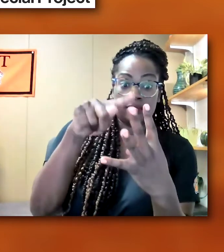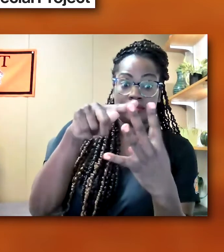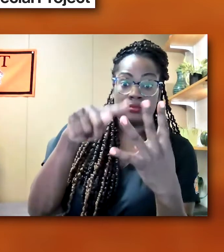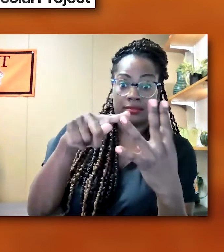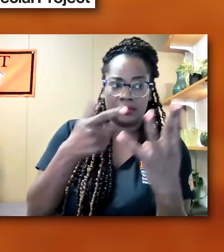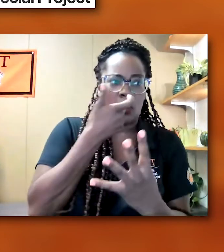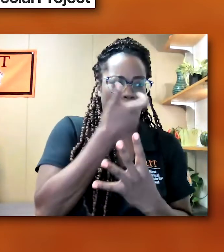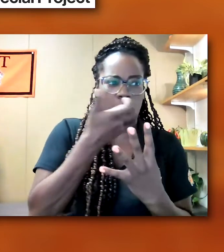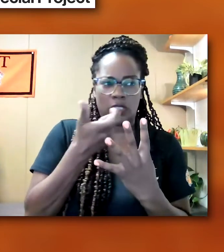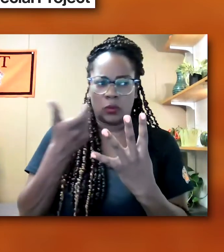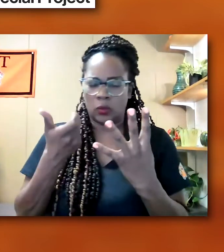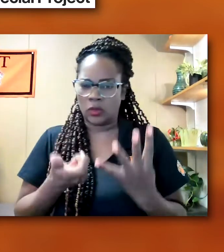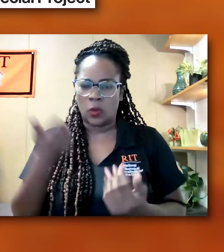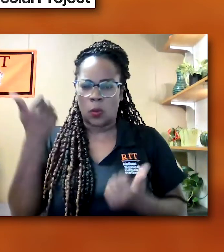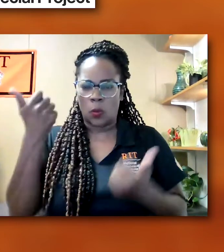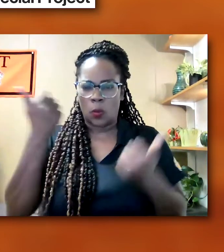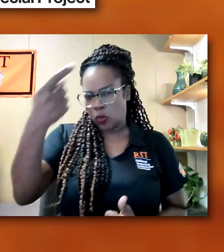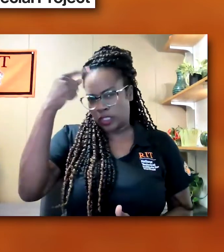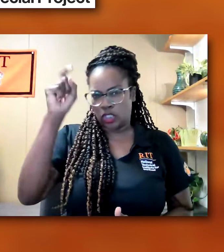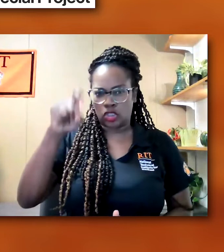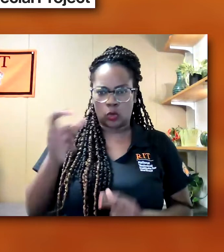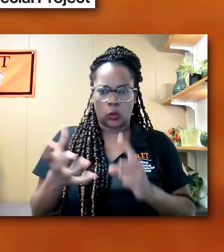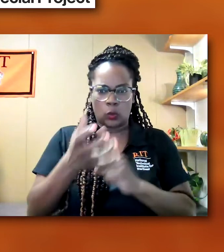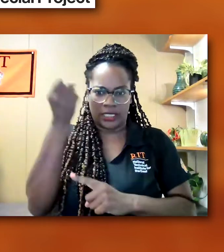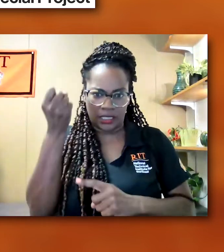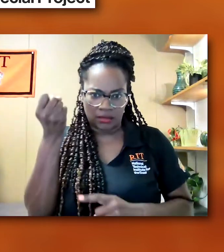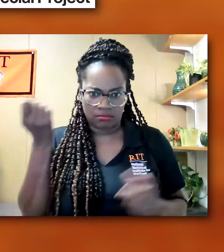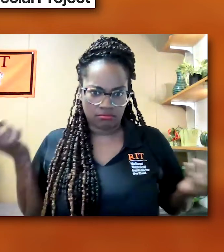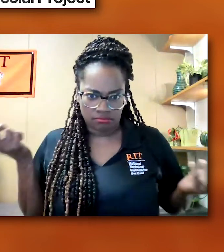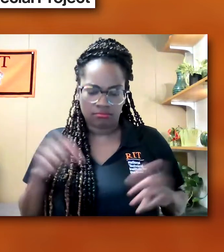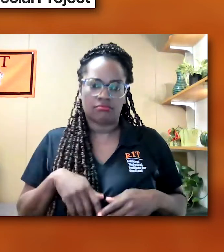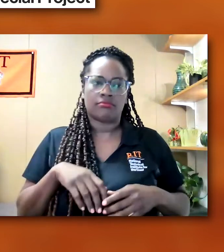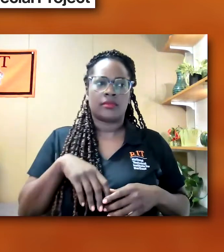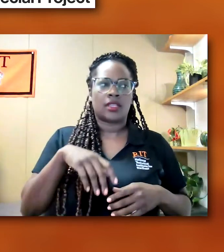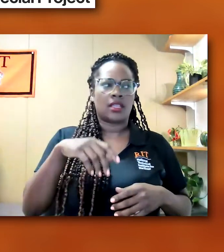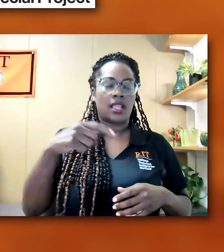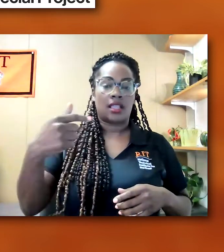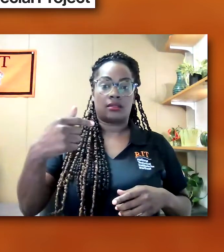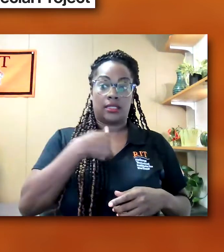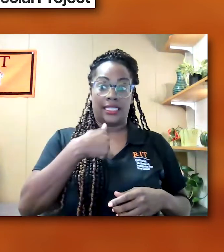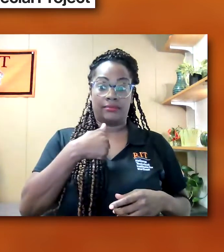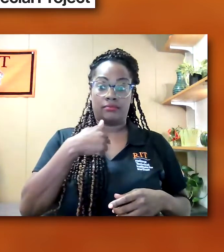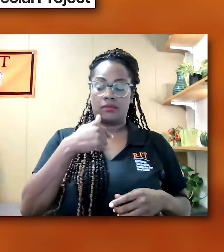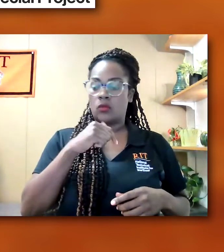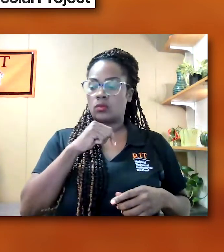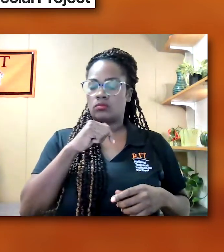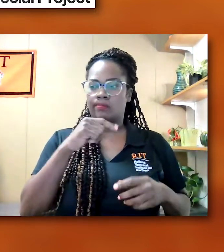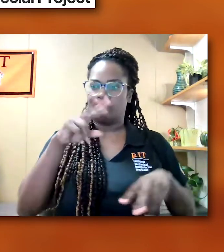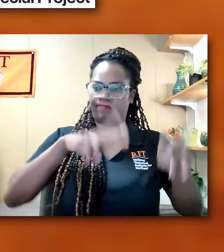So Roxann says you watched these 4 videos. What do you--who do you think should win of the 4 of those?